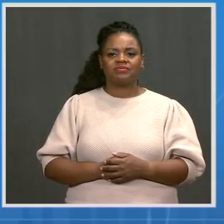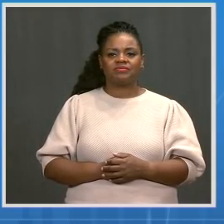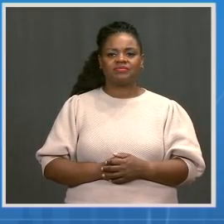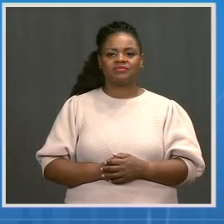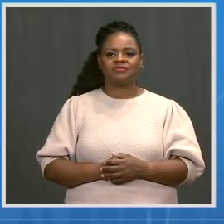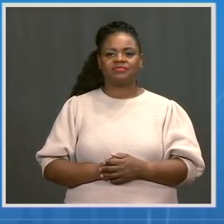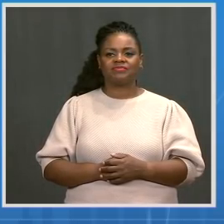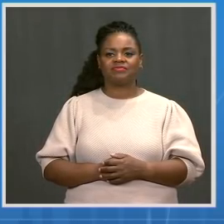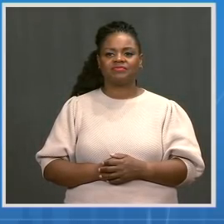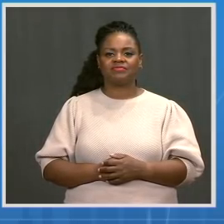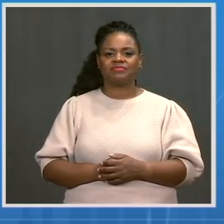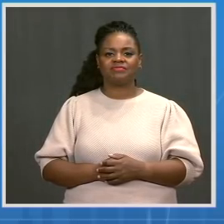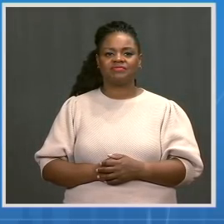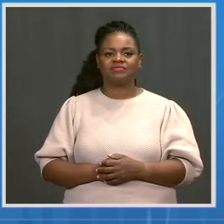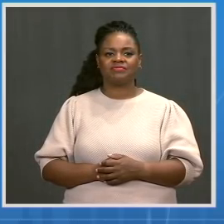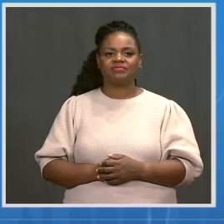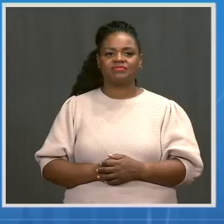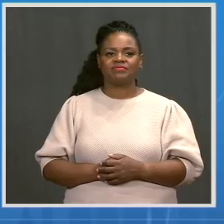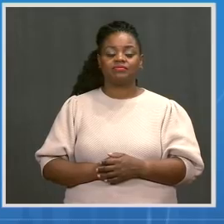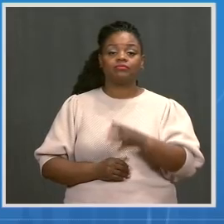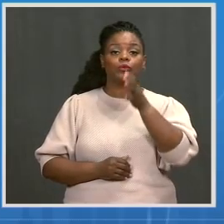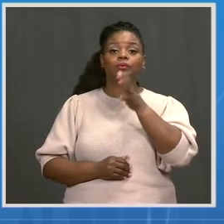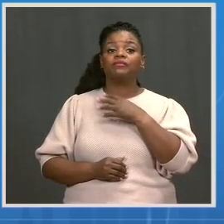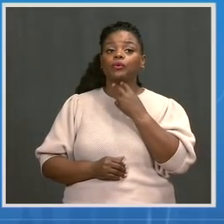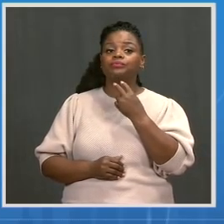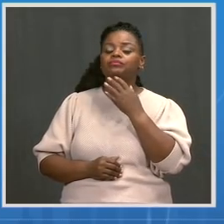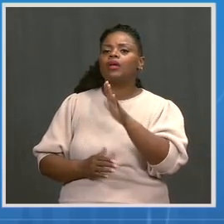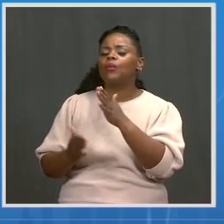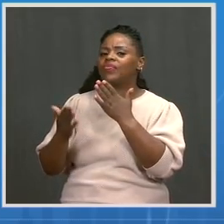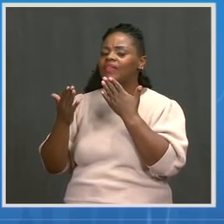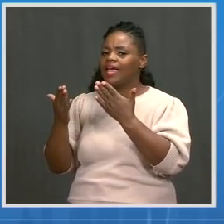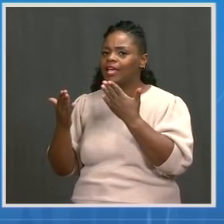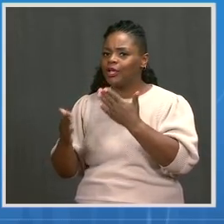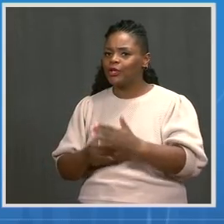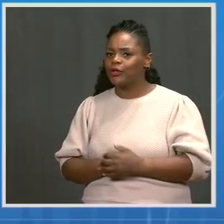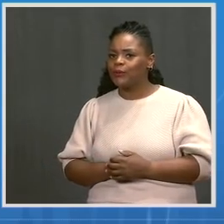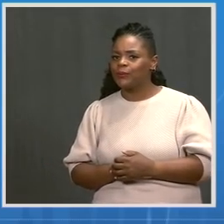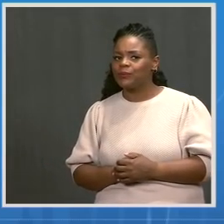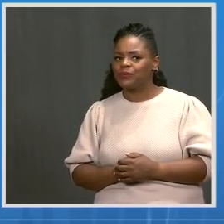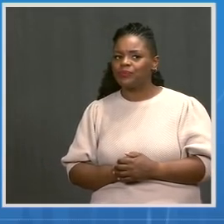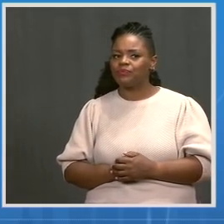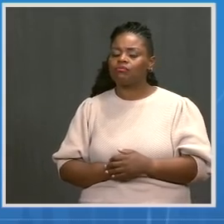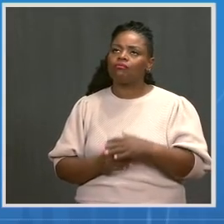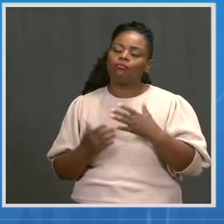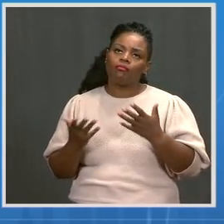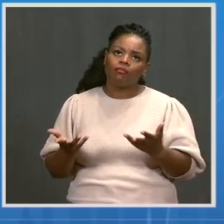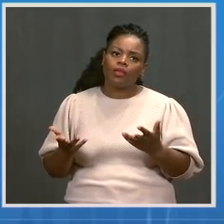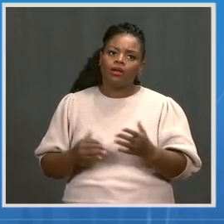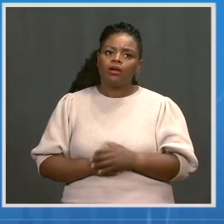The Press: Thank you. Sorry, I had to unmute. So I'd like to ask what will happen this winter